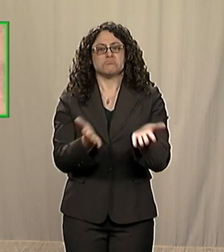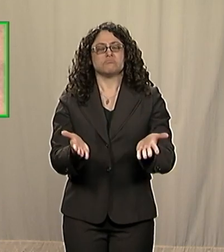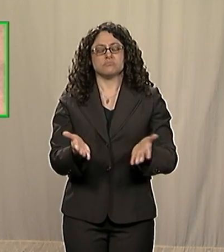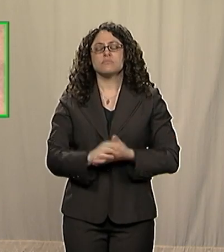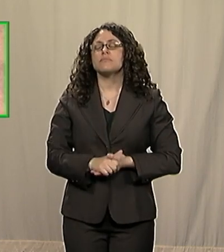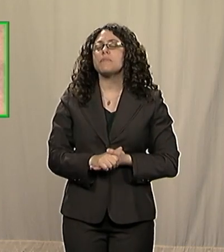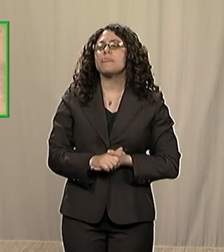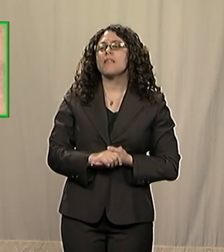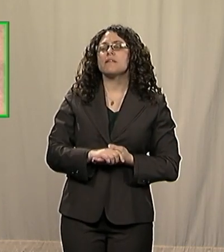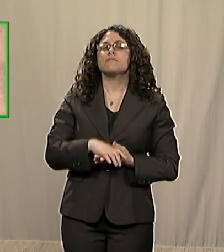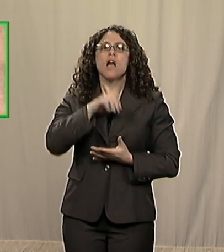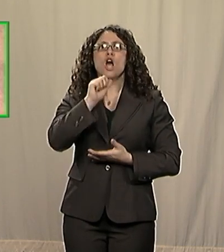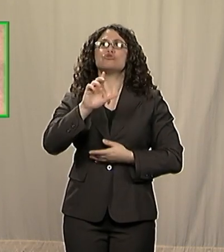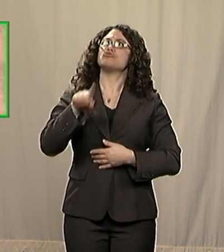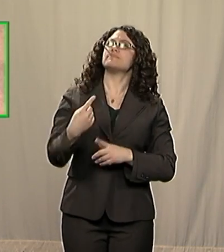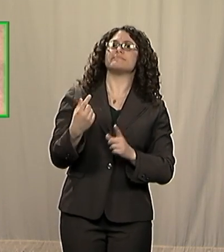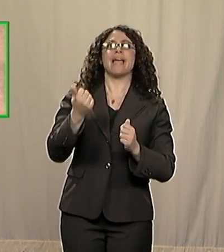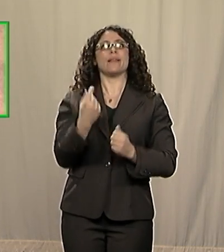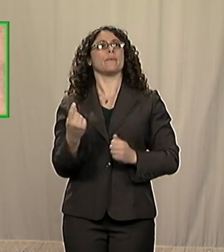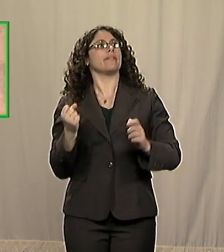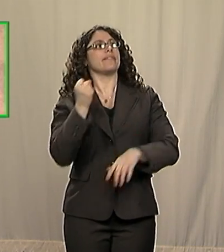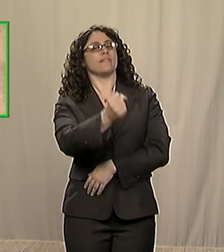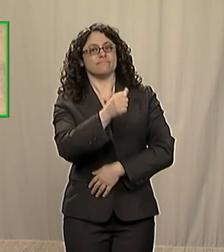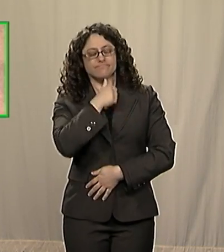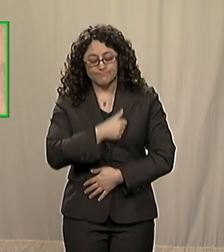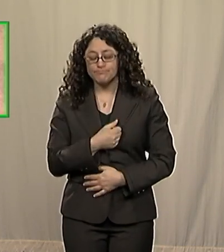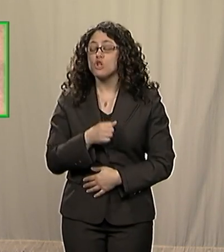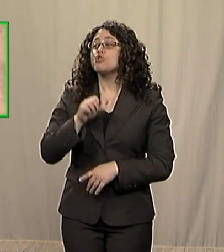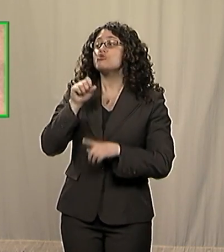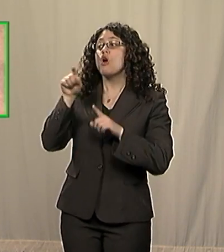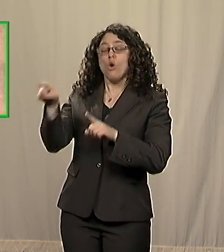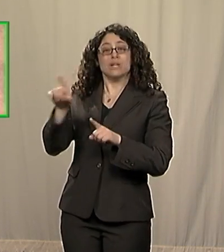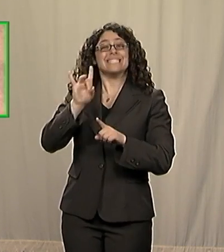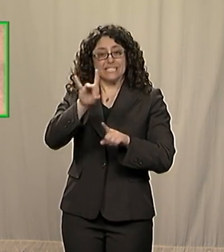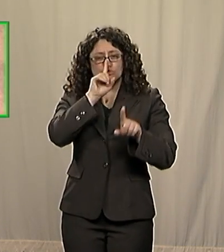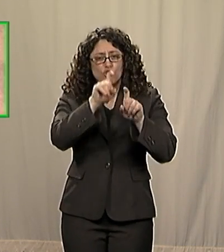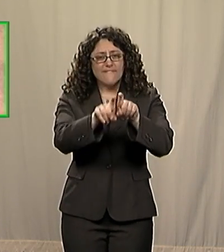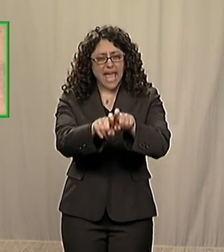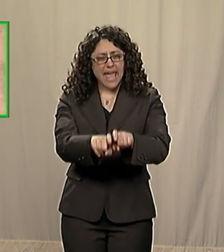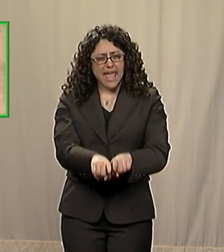She did a brief survey for the doctors, because as brief as possible to get the information.